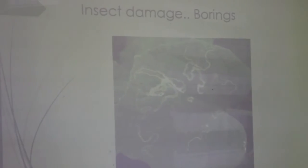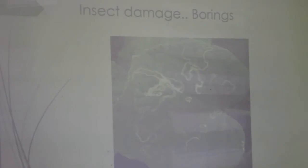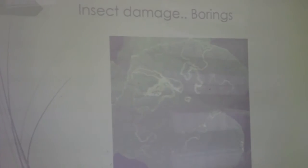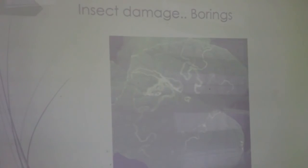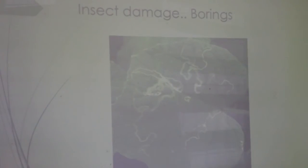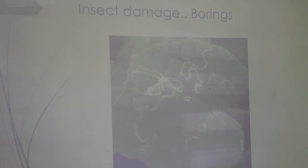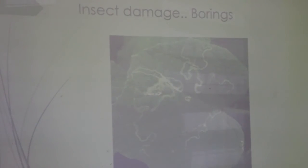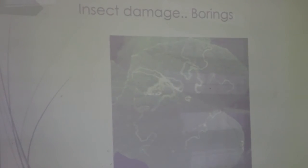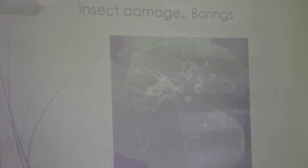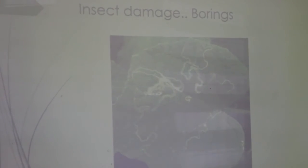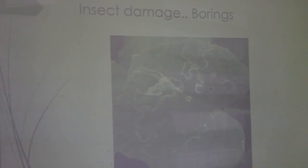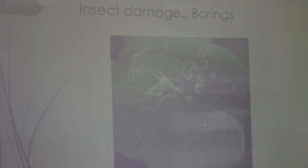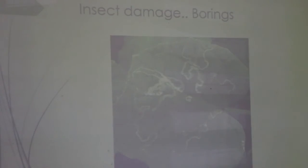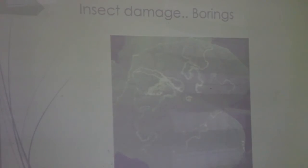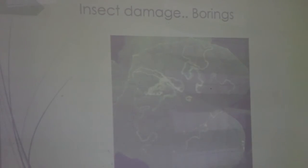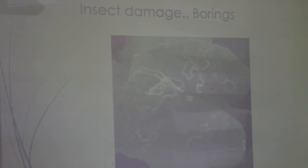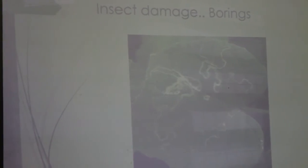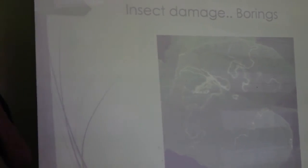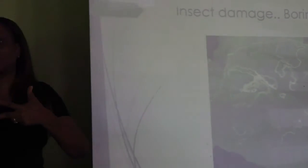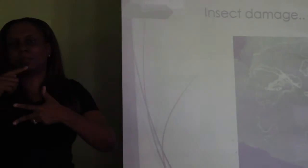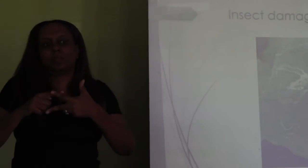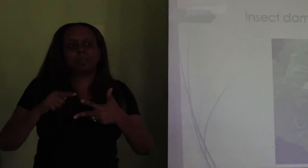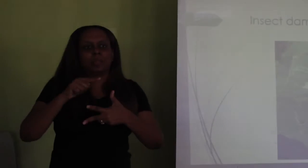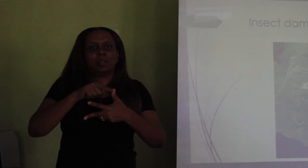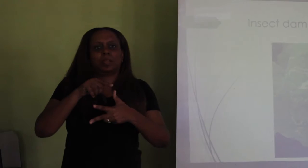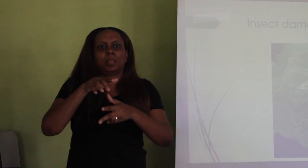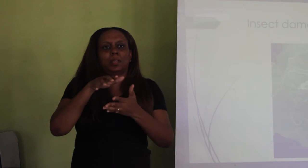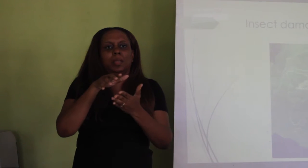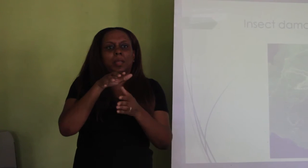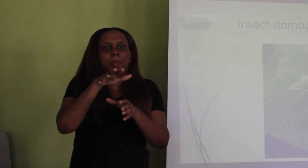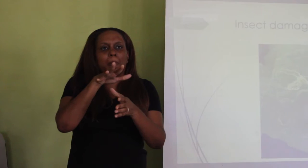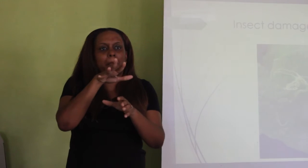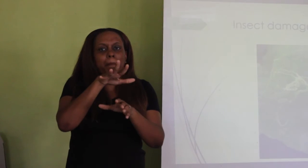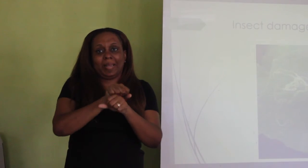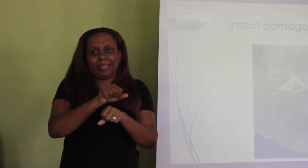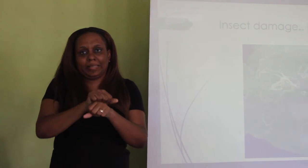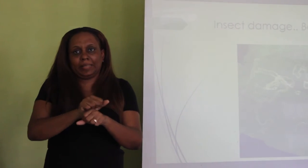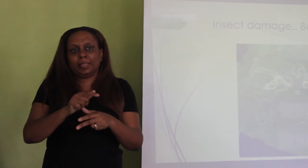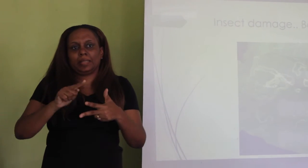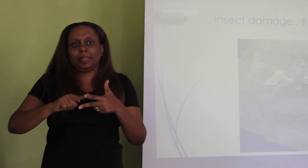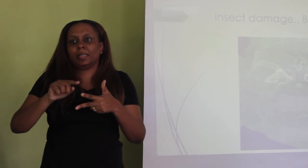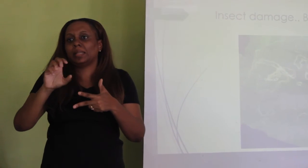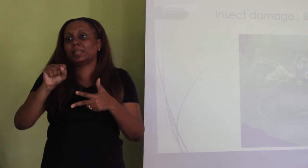okay so you have the biting insects you have the sake and the final ones you will have to board